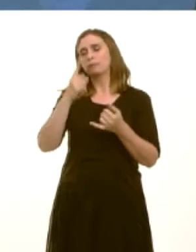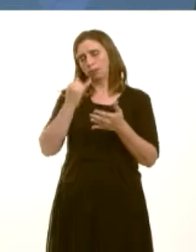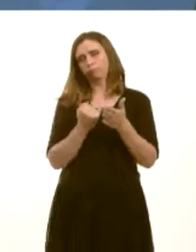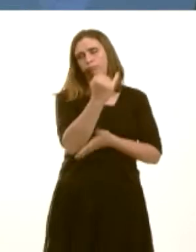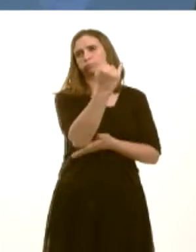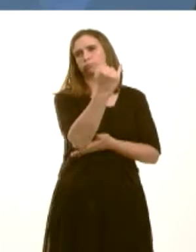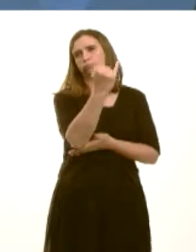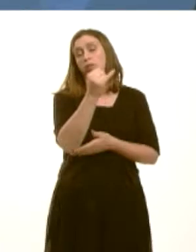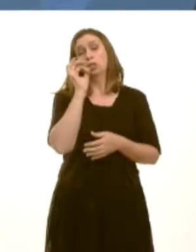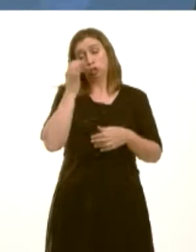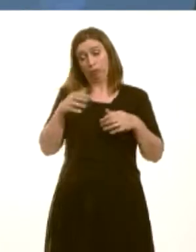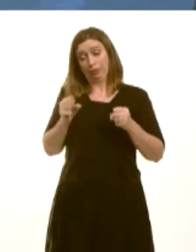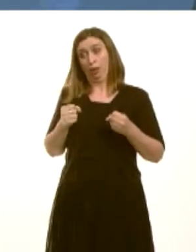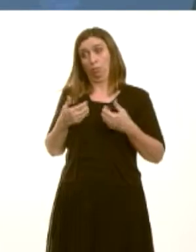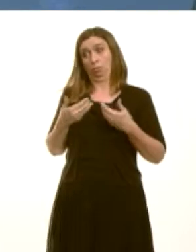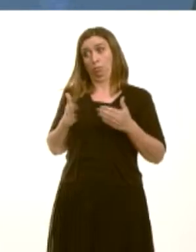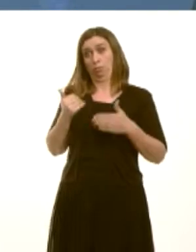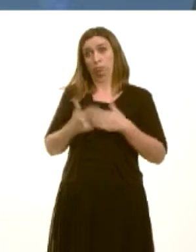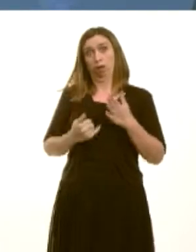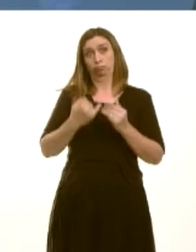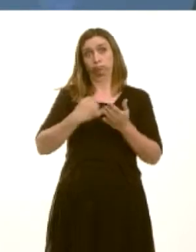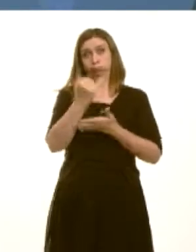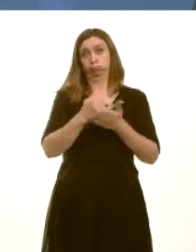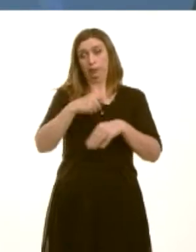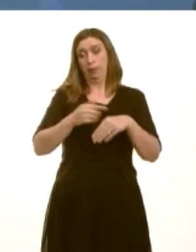that period has just started. Under the School Standards and Organisation (Wales) Act 2013